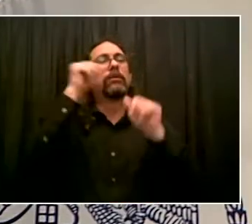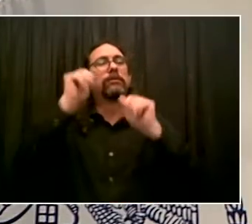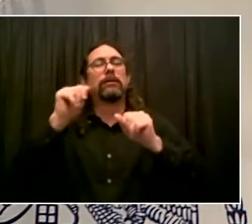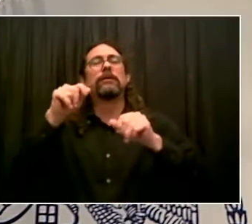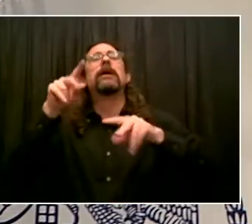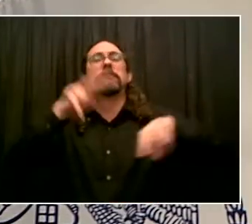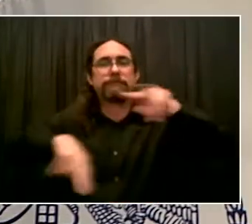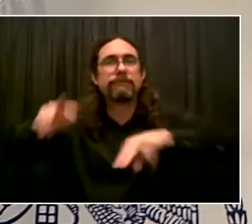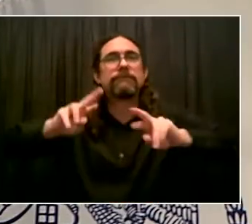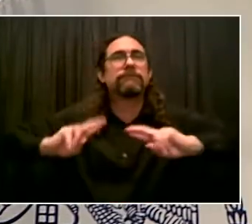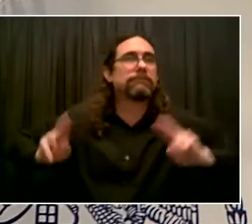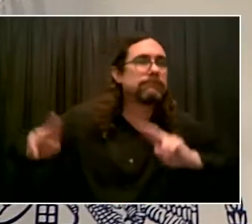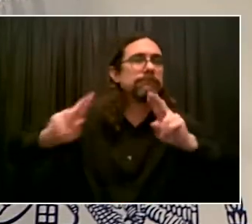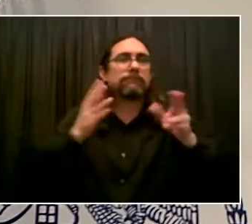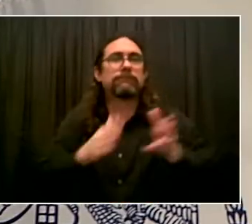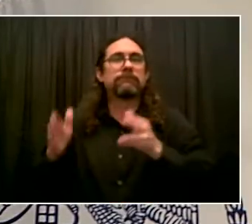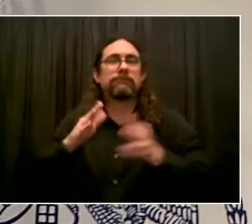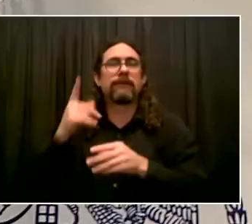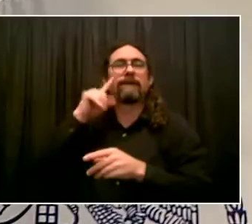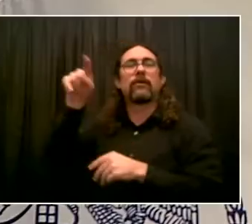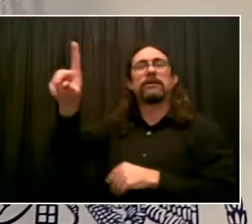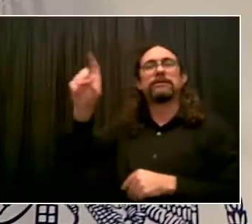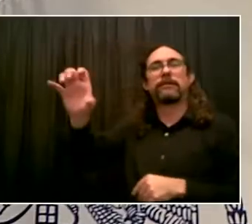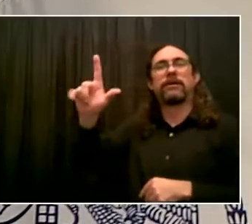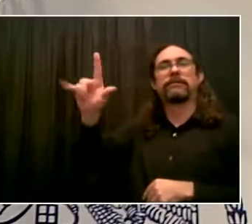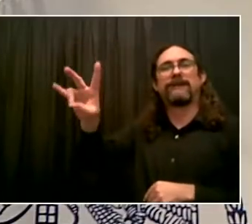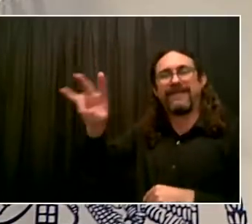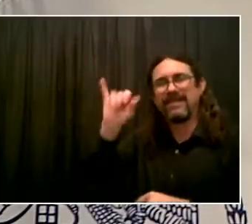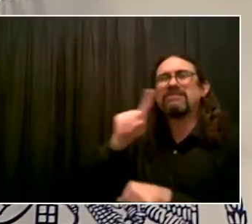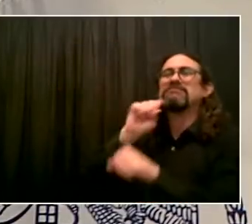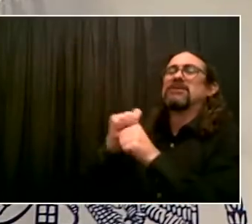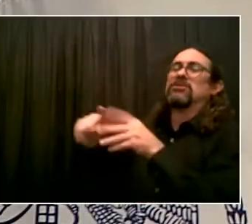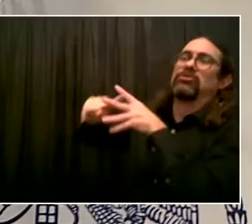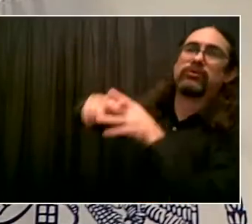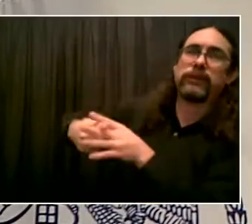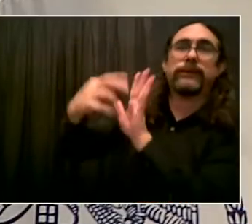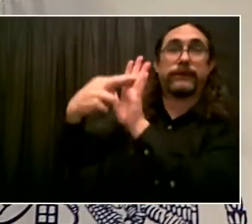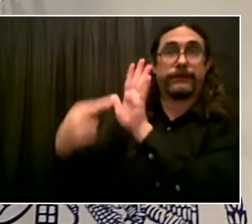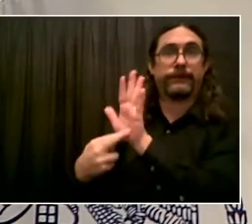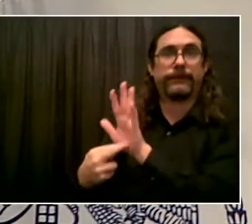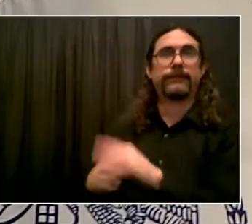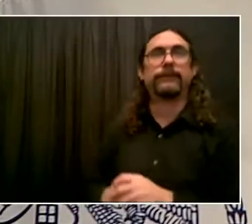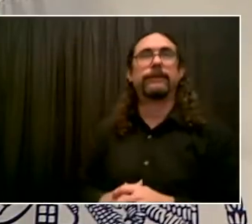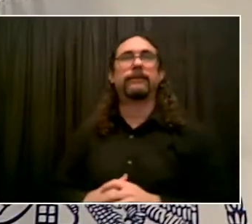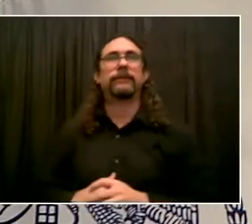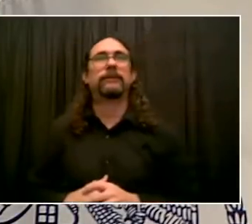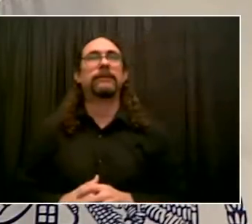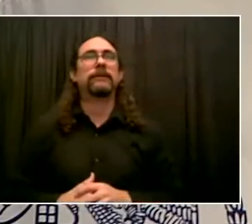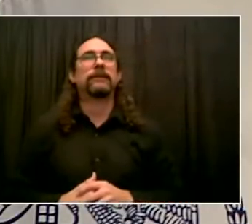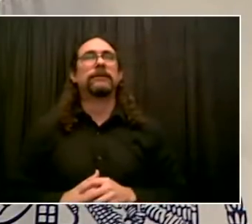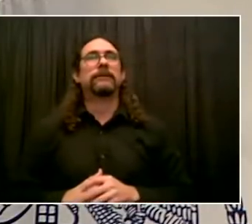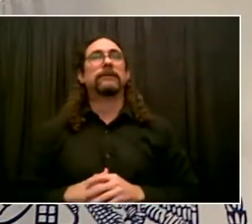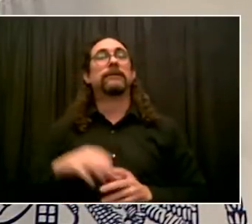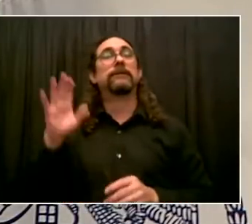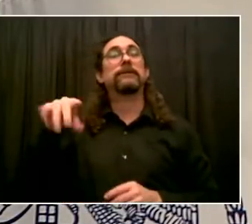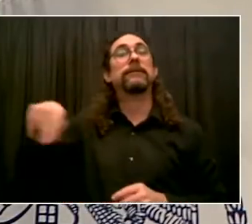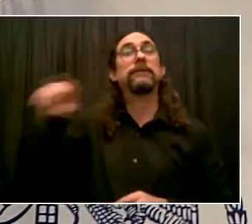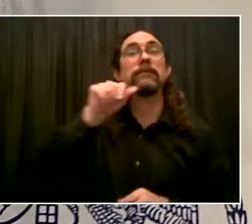HELPS A LOT. BUT I WILL TELL YOU. THE NUMBER ONE THING I'VE HEARD